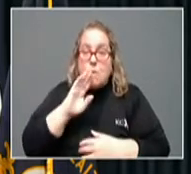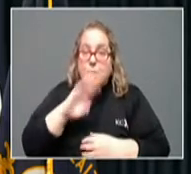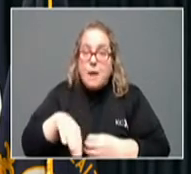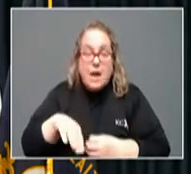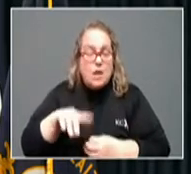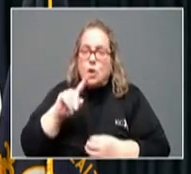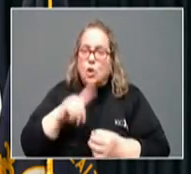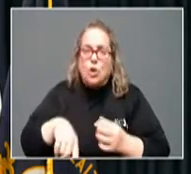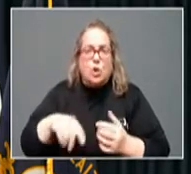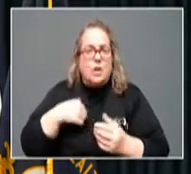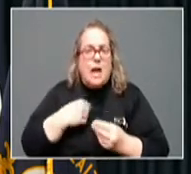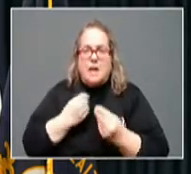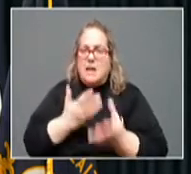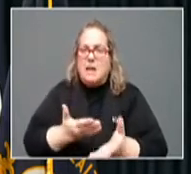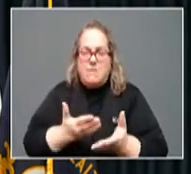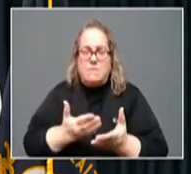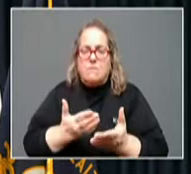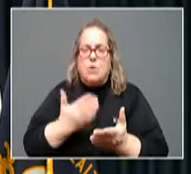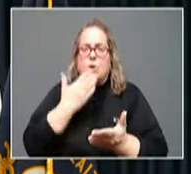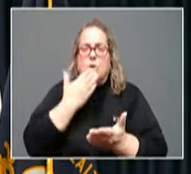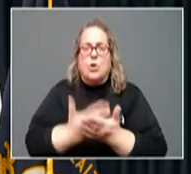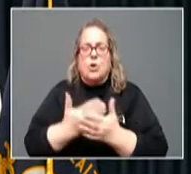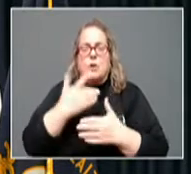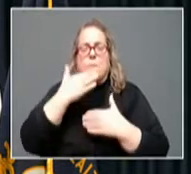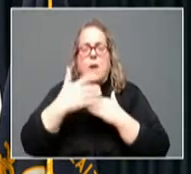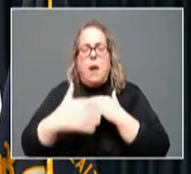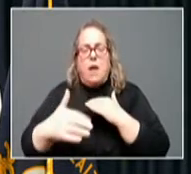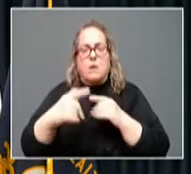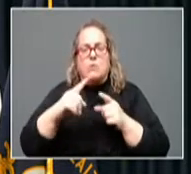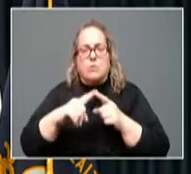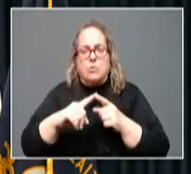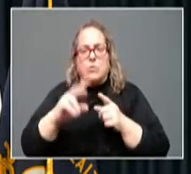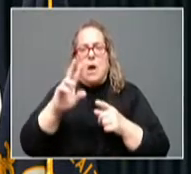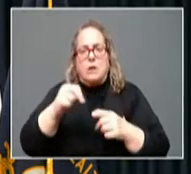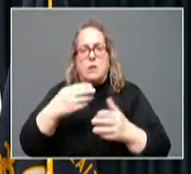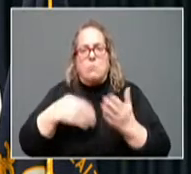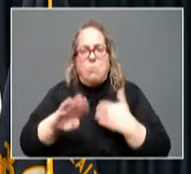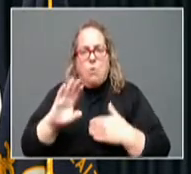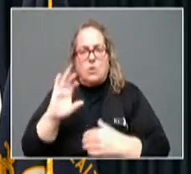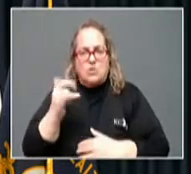support the unborn child. And that was the way it caused the harm. There's